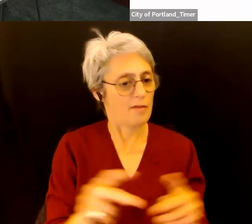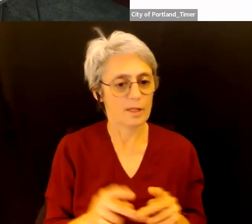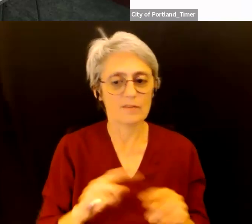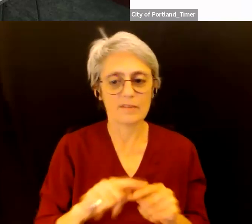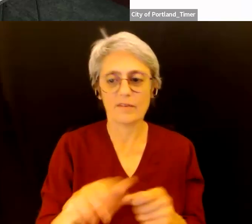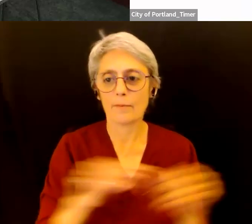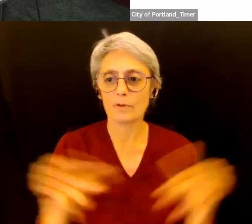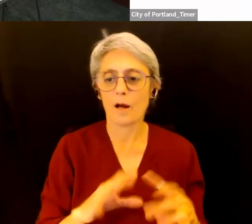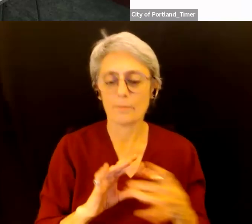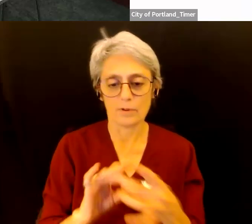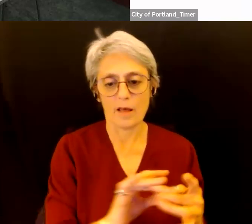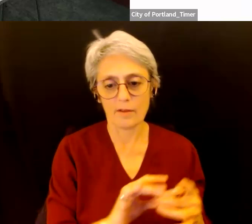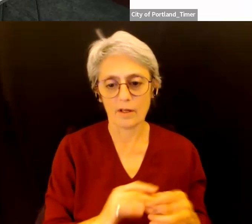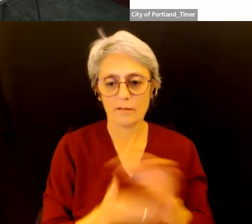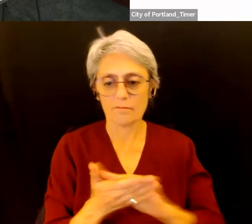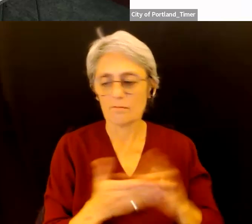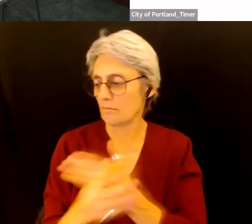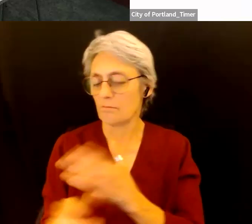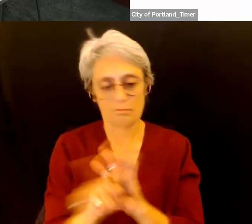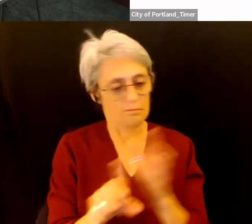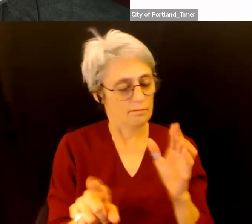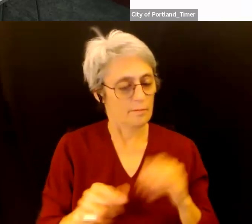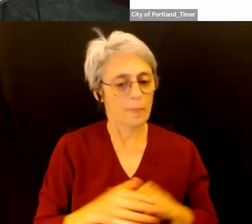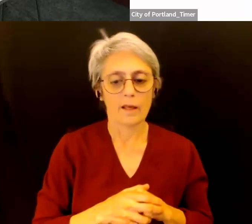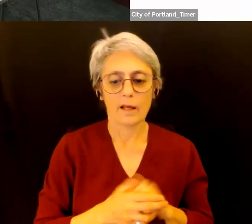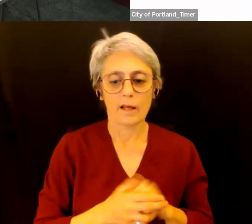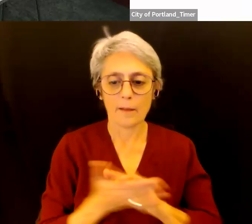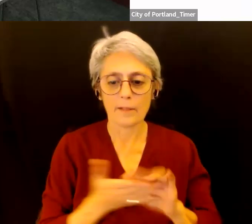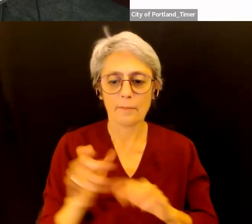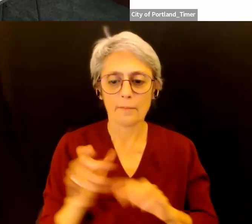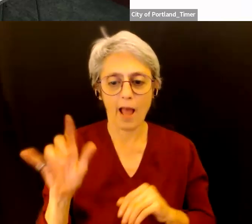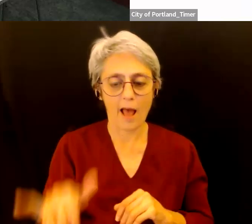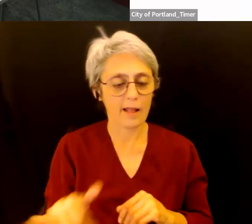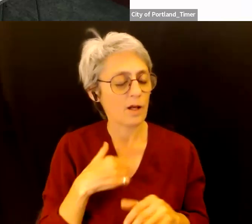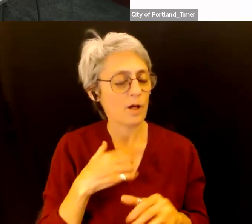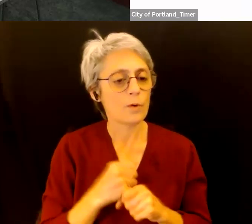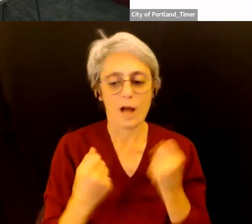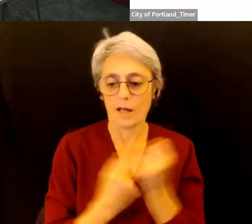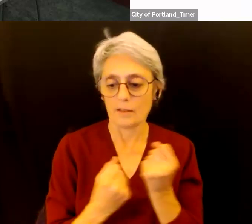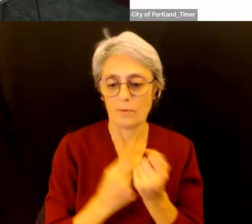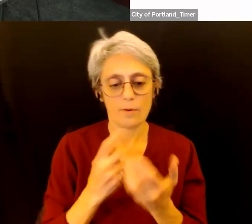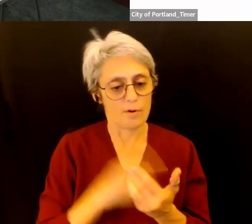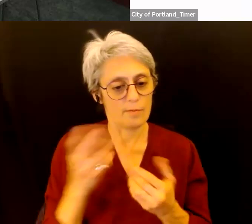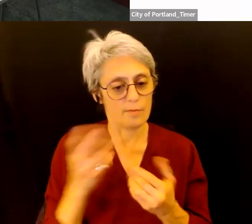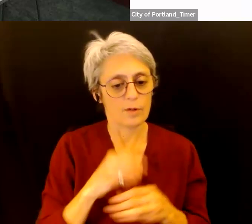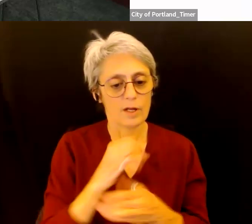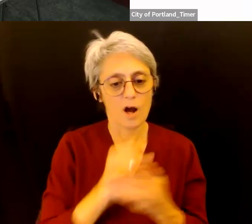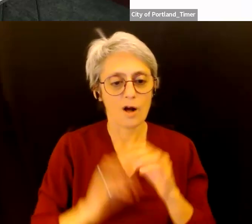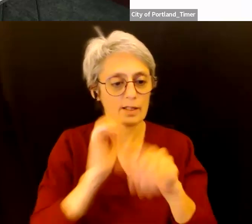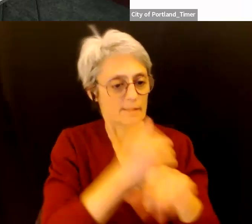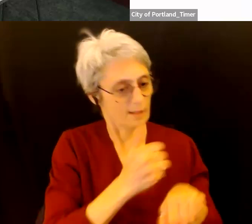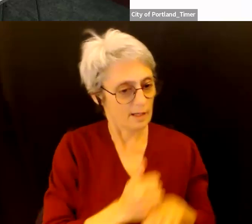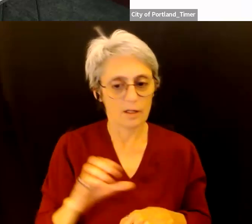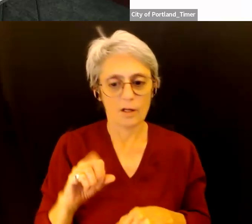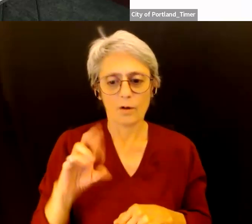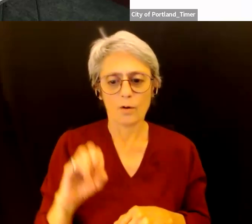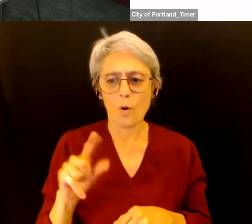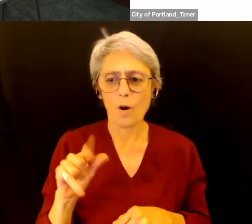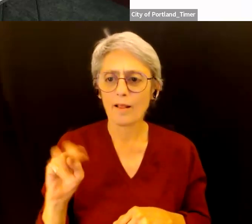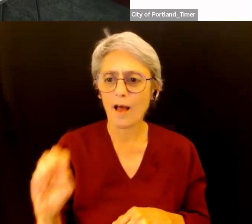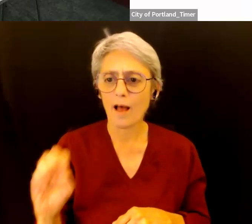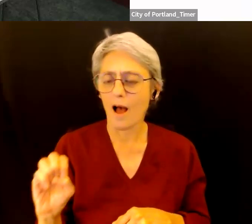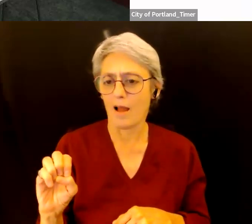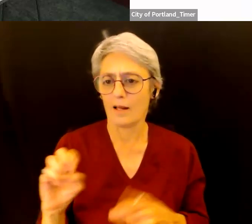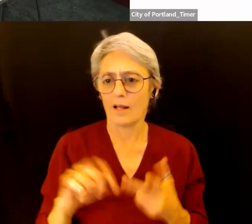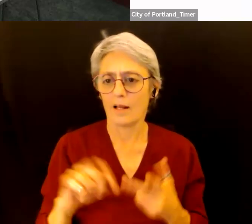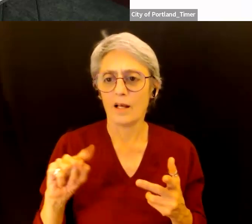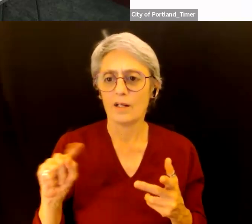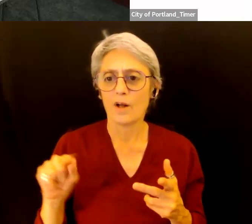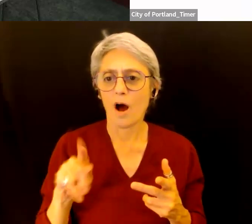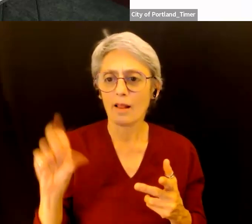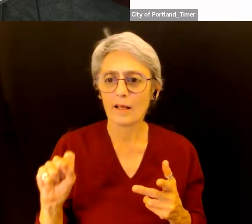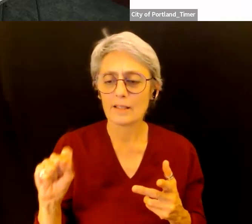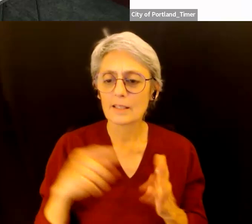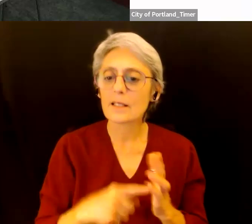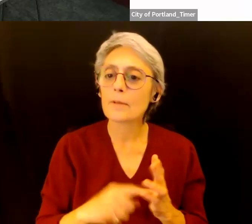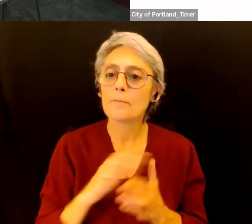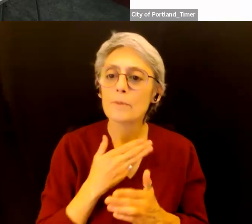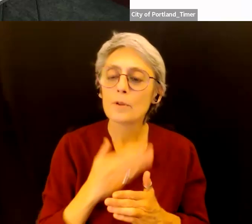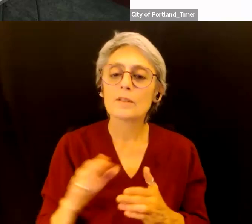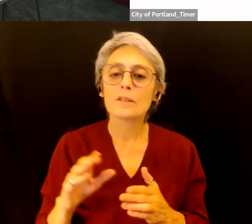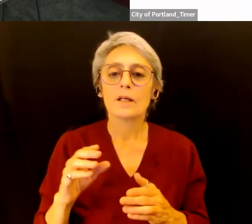In the case of Anconiality, we've received support in programming, including art installations, the Coraline exhibit, the Nautilus exhibit, music programming, winter lights festival funding and activation.